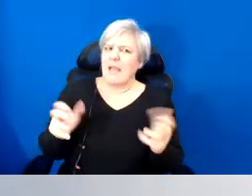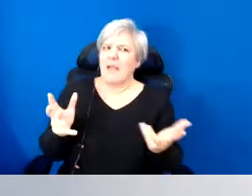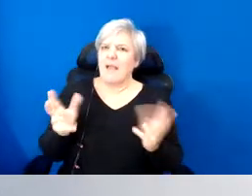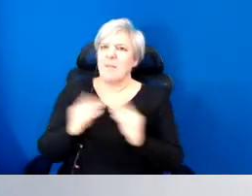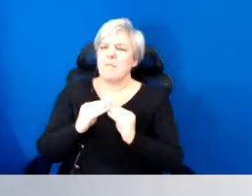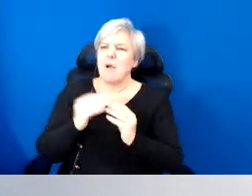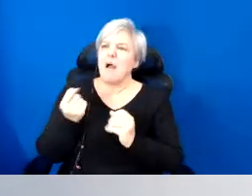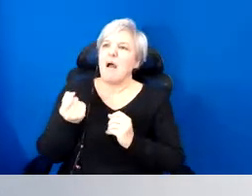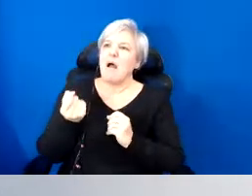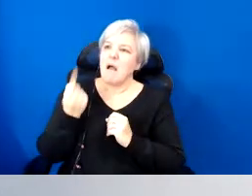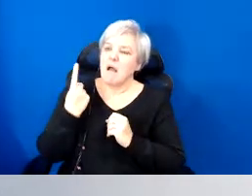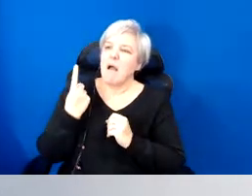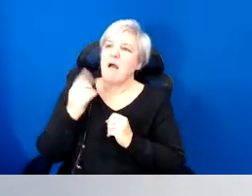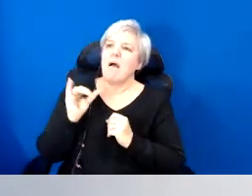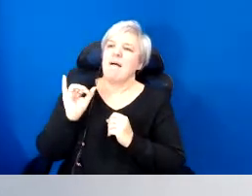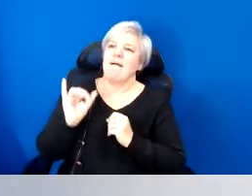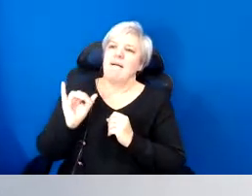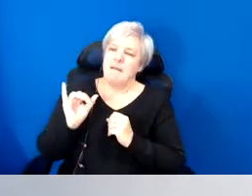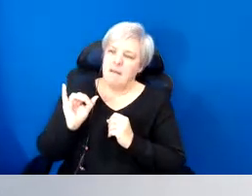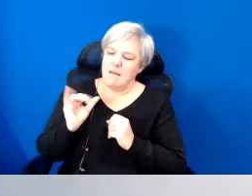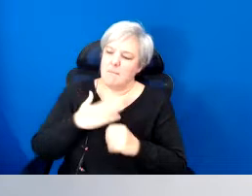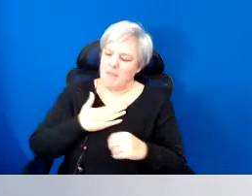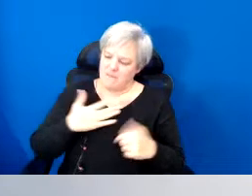and understanding and assist for sobbing.